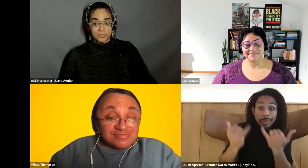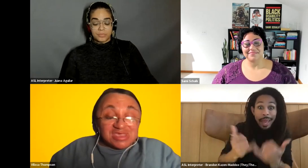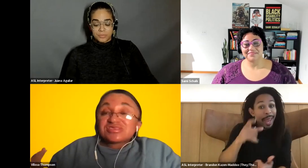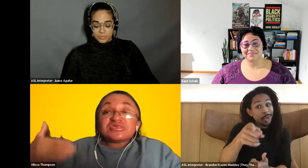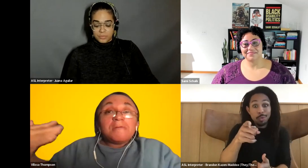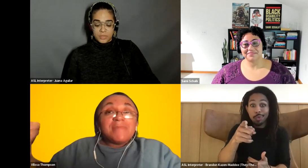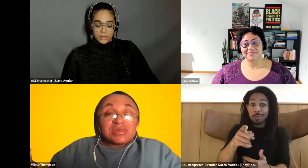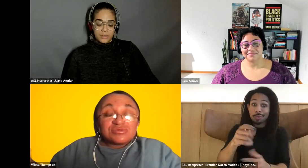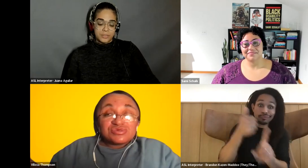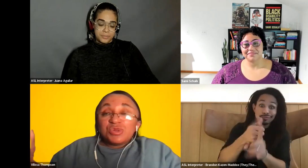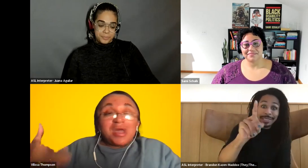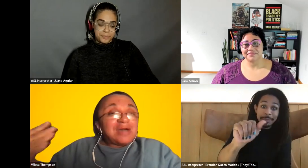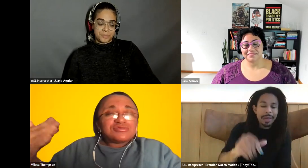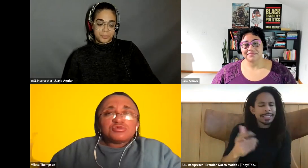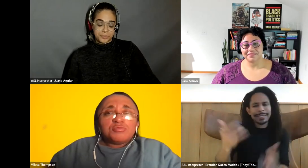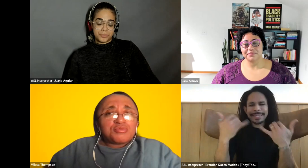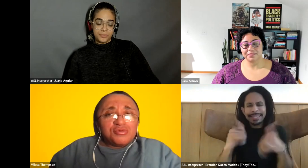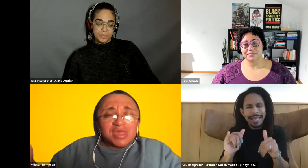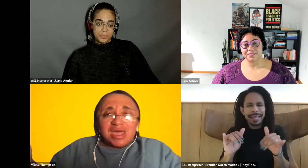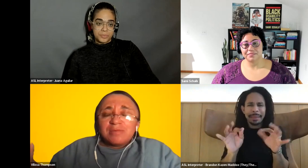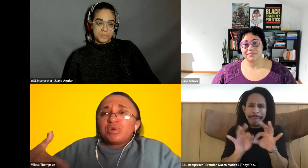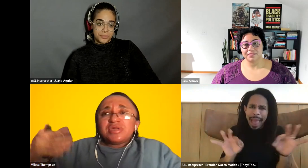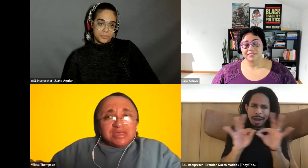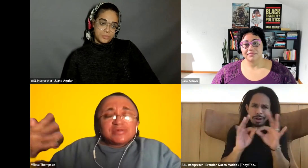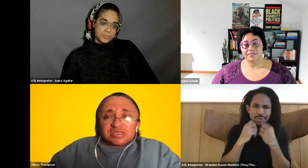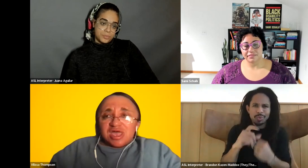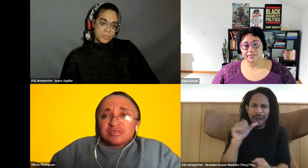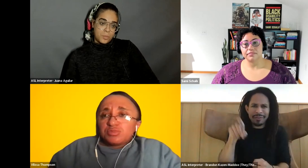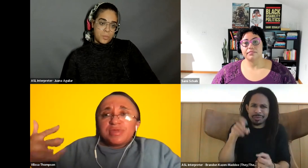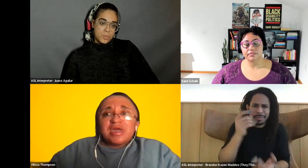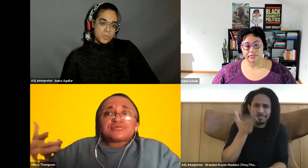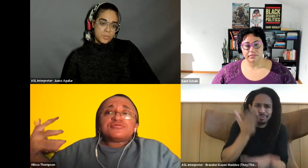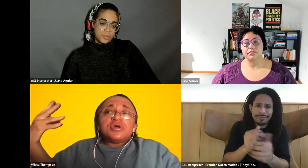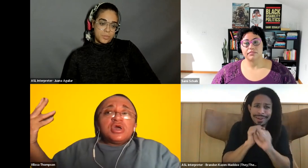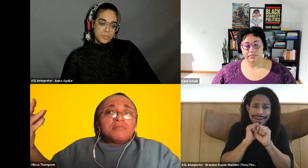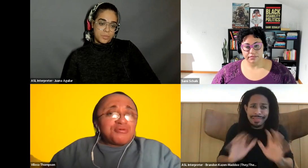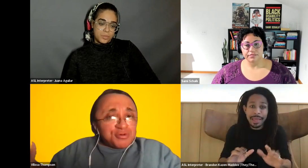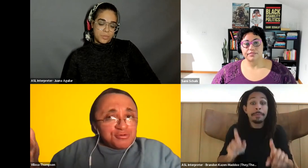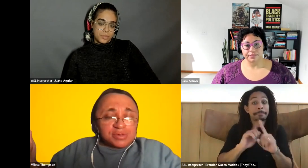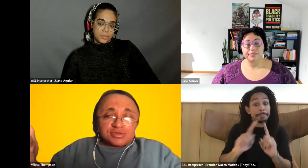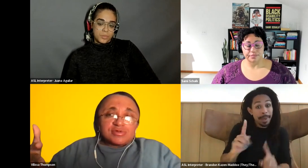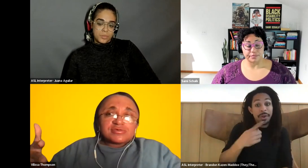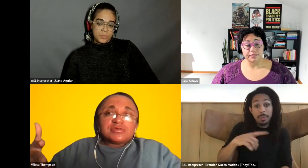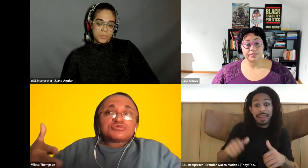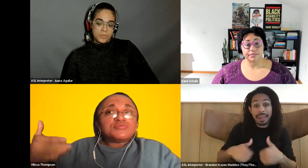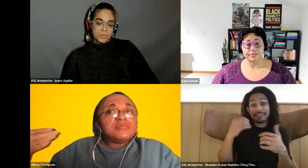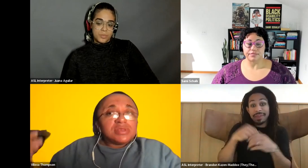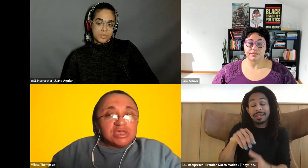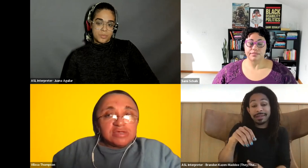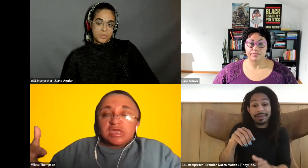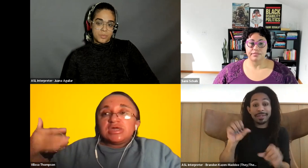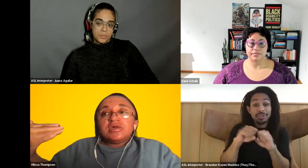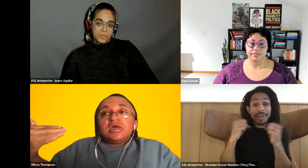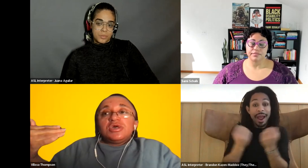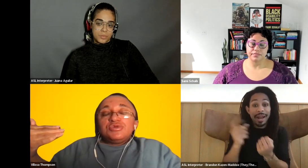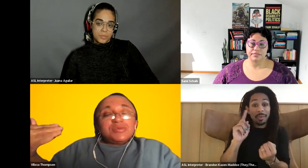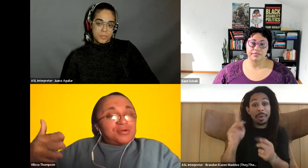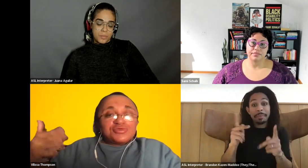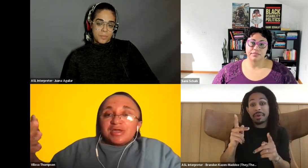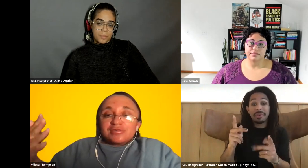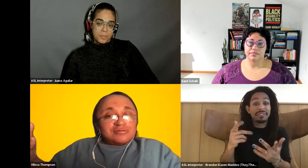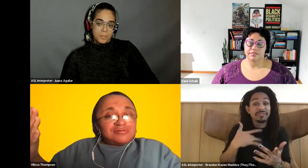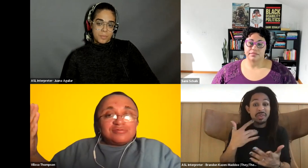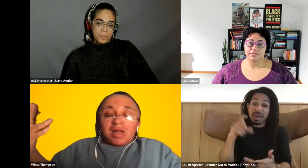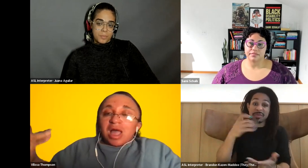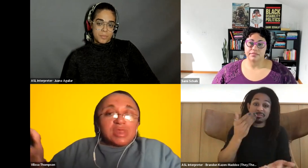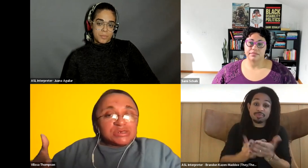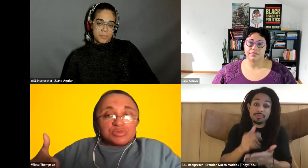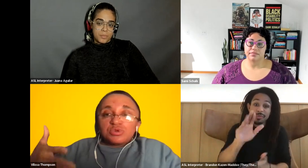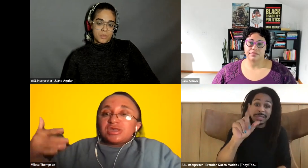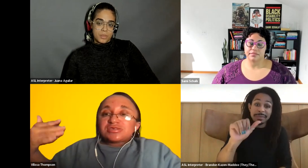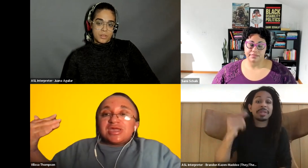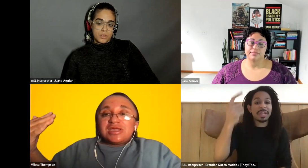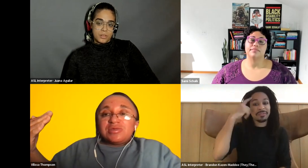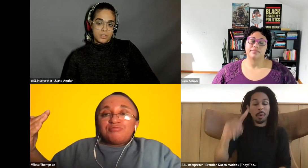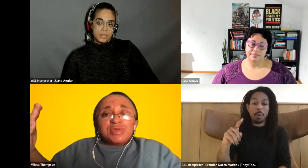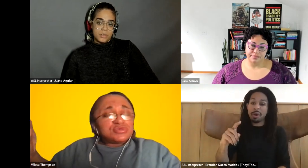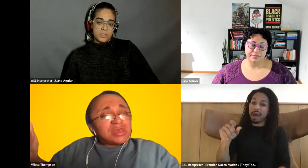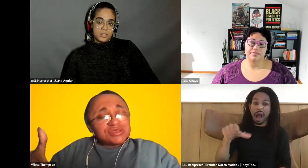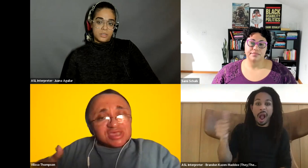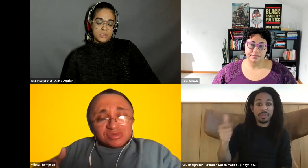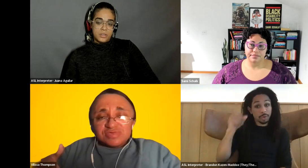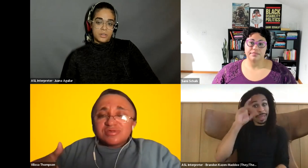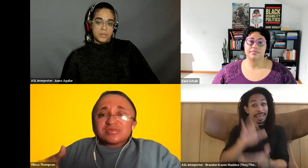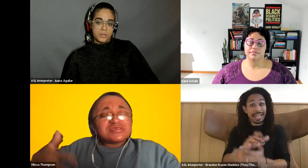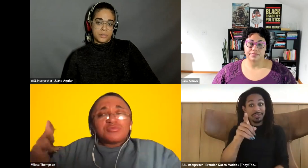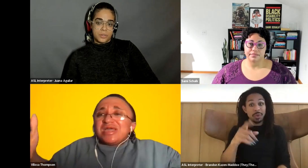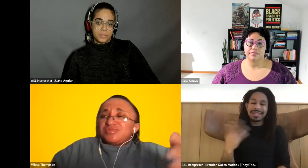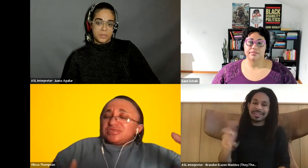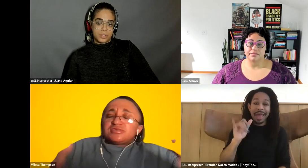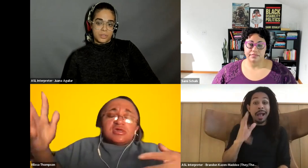Vilissa Thompson: It still matters. You don't have to prove that. But we live in a society where people have to prove their disability to be believed, and you know that goes back to accommodation, request, and people trying to understand your disability. So we have this